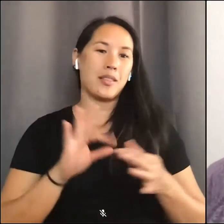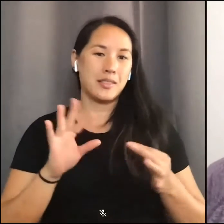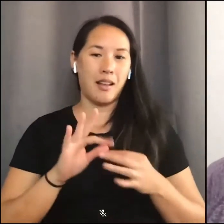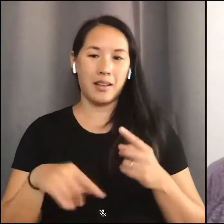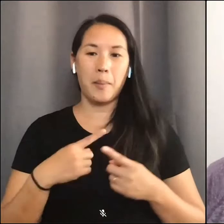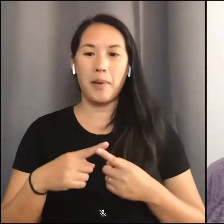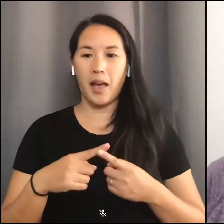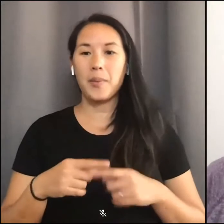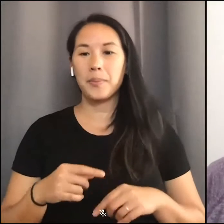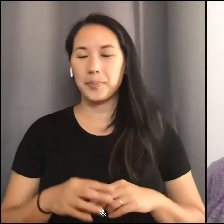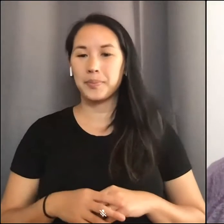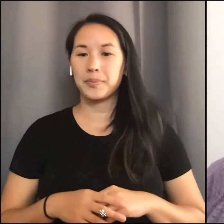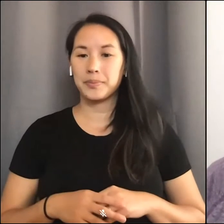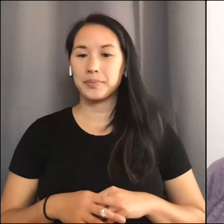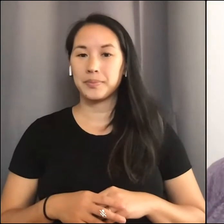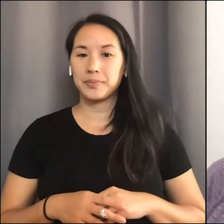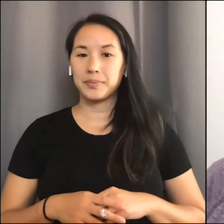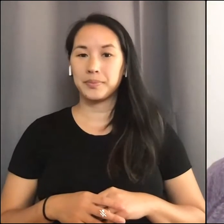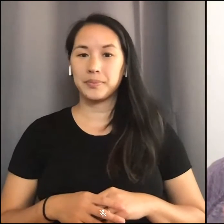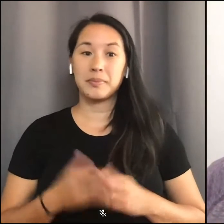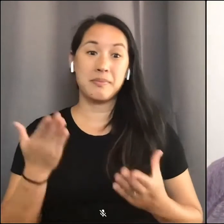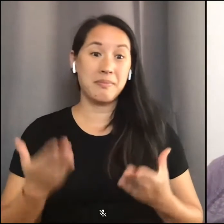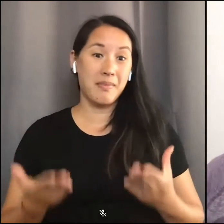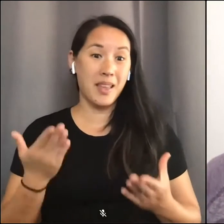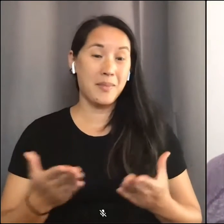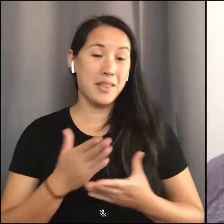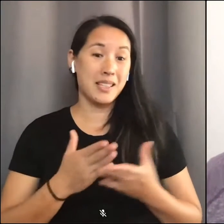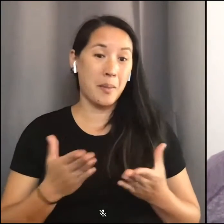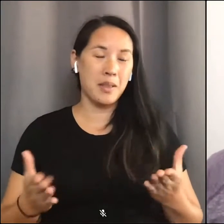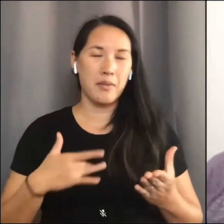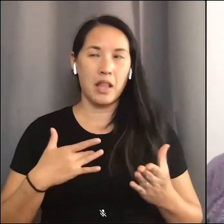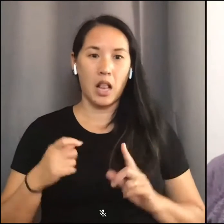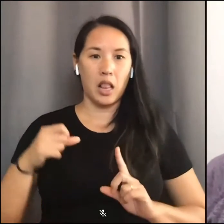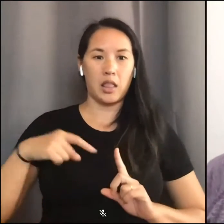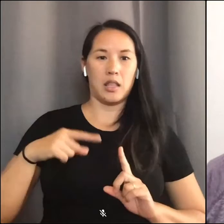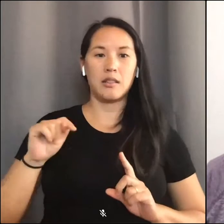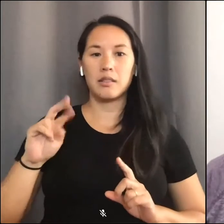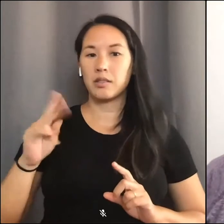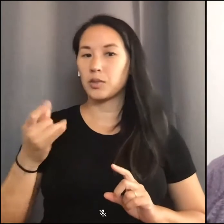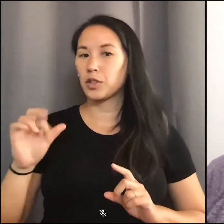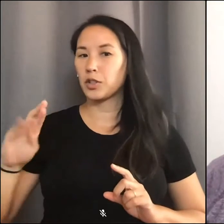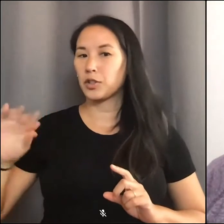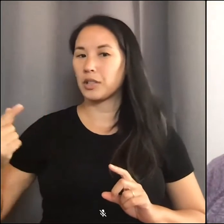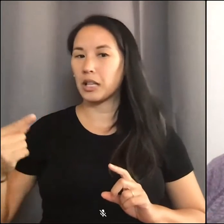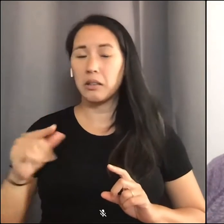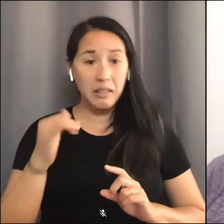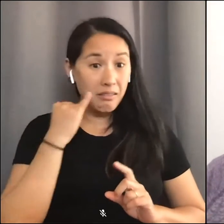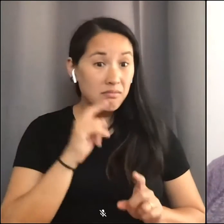your questions of um there may be things that be triggering so if there are um please reach out for